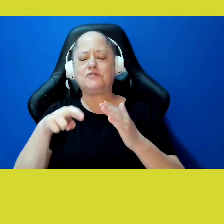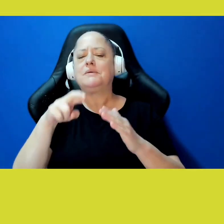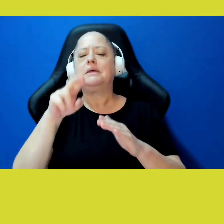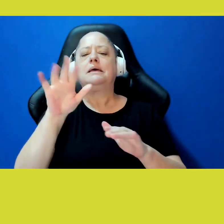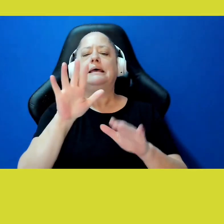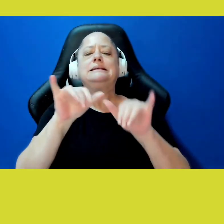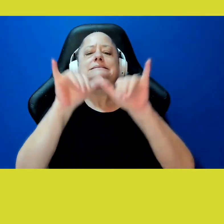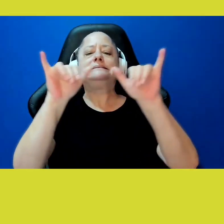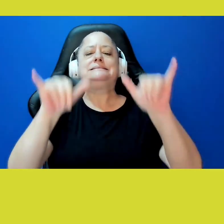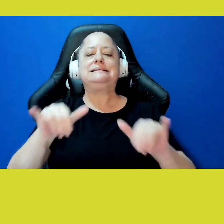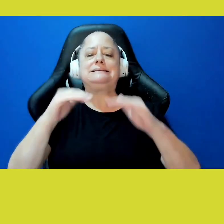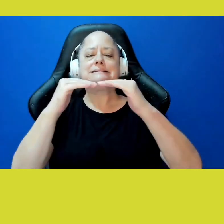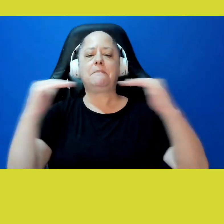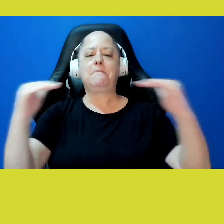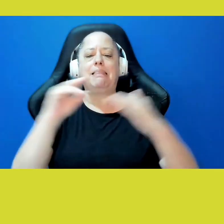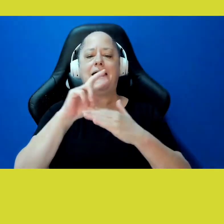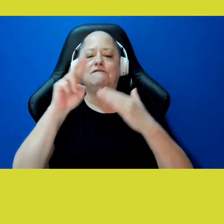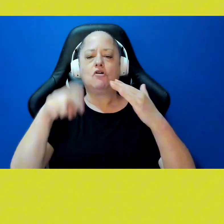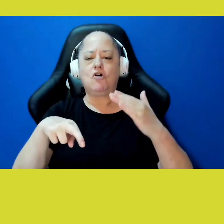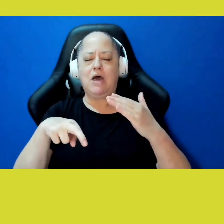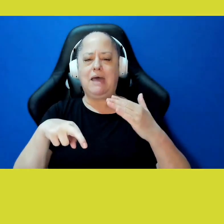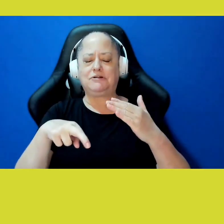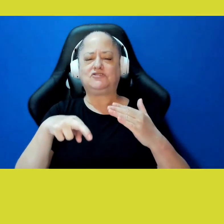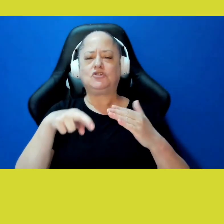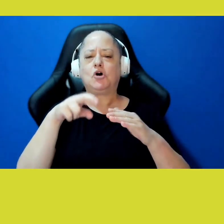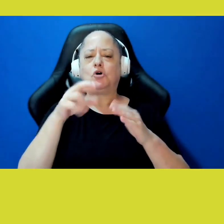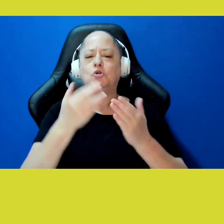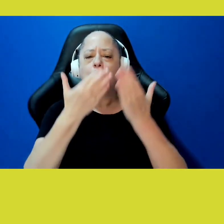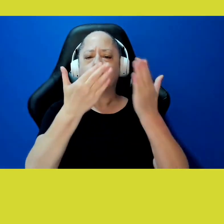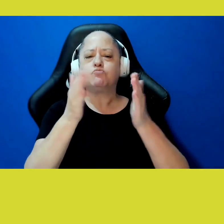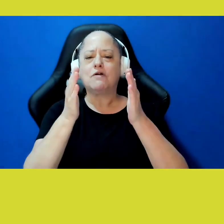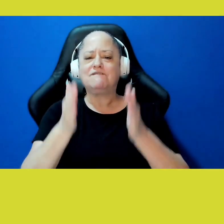suddenly providers had the ability to or maybe felt